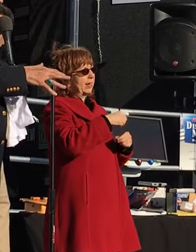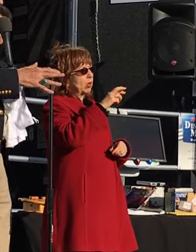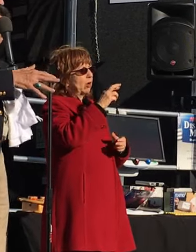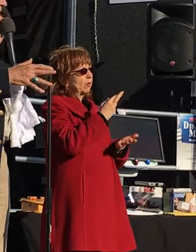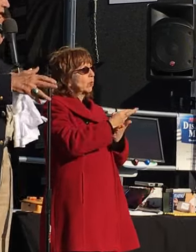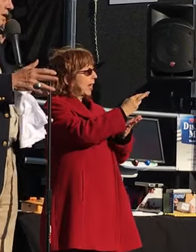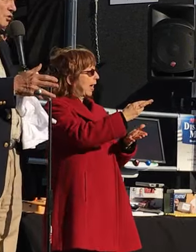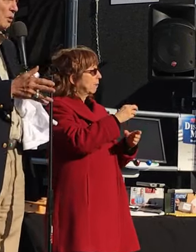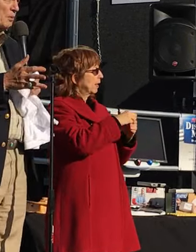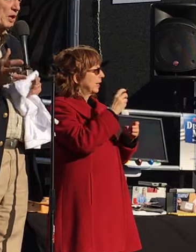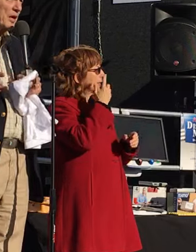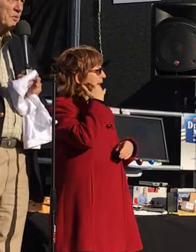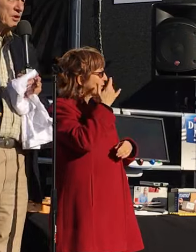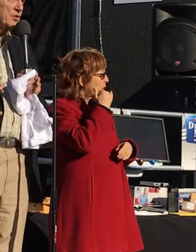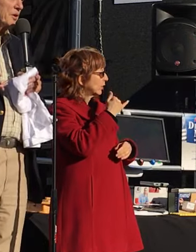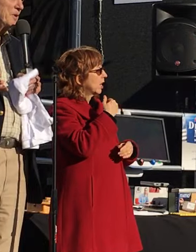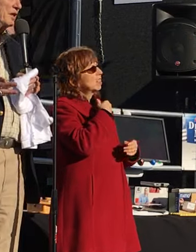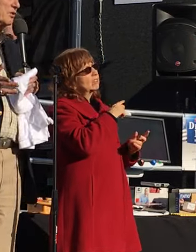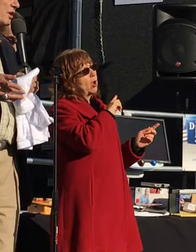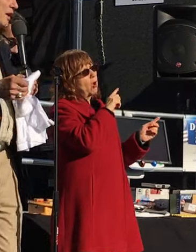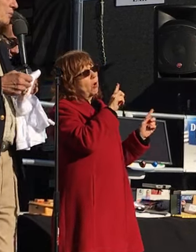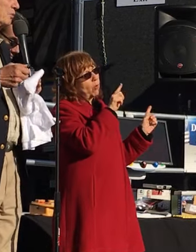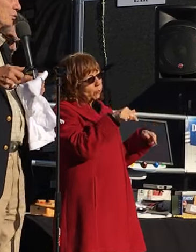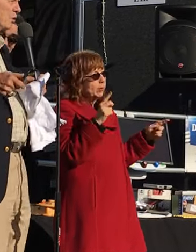Rehab in the State of California so we would come to these committees and Ed would roll